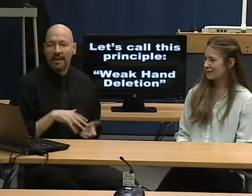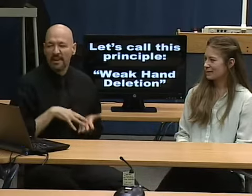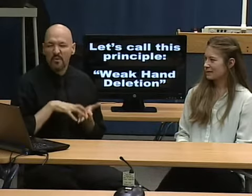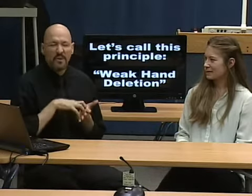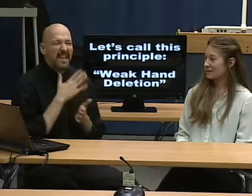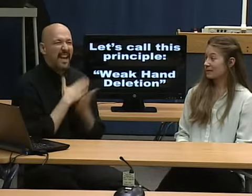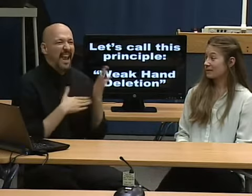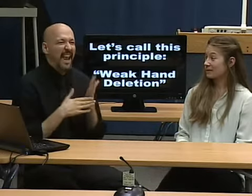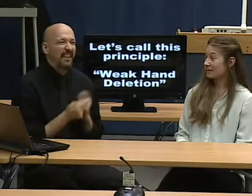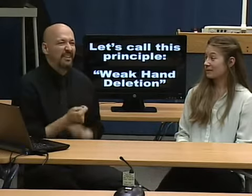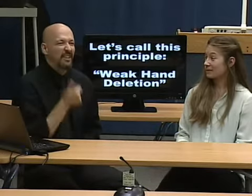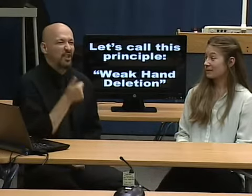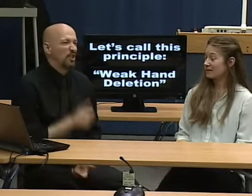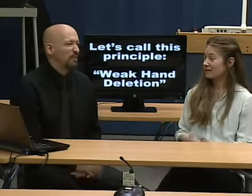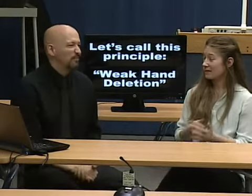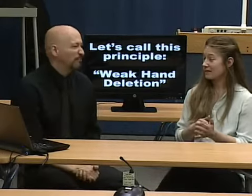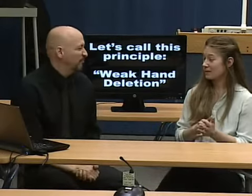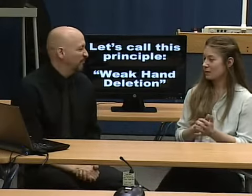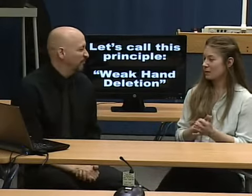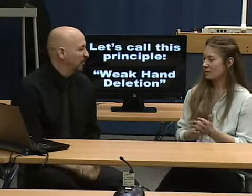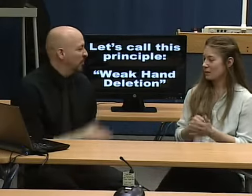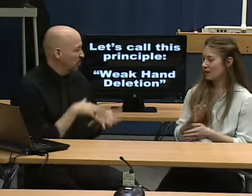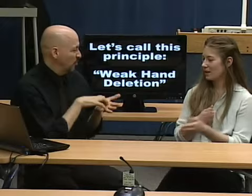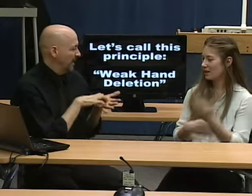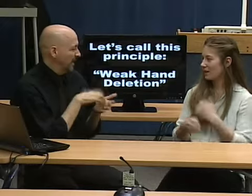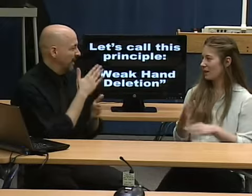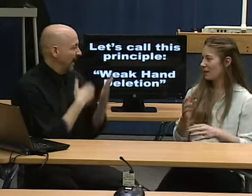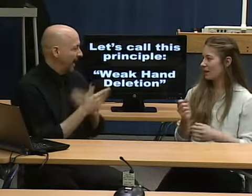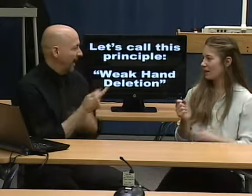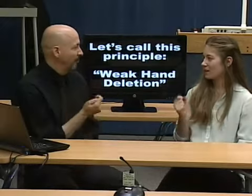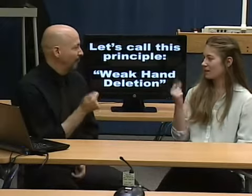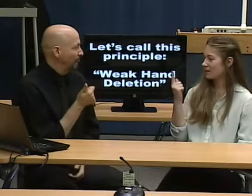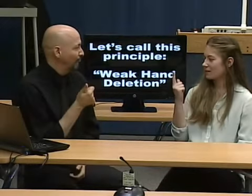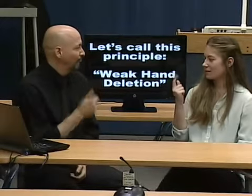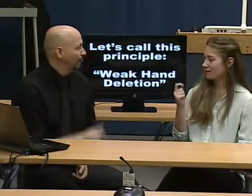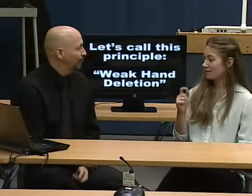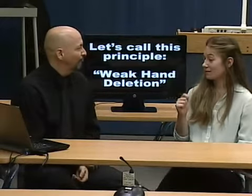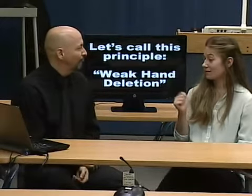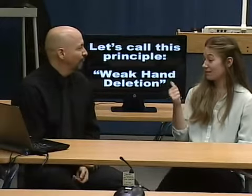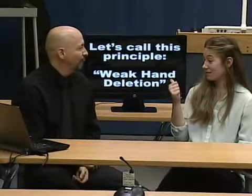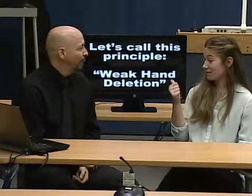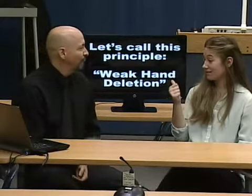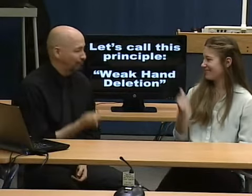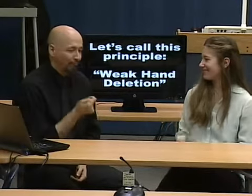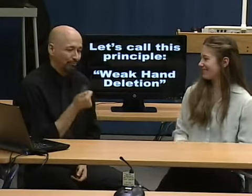We call it "Weak Hand Deletion." Weak Hand Deletion. Deletion.